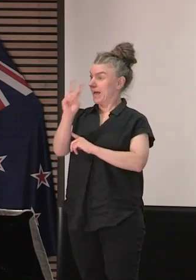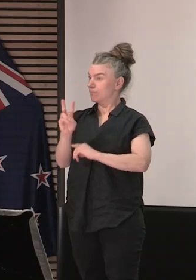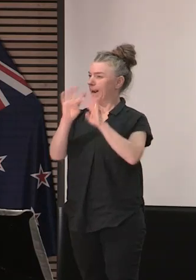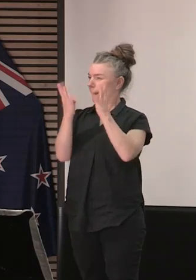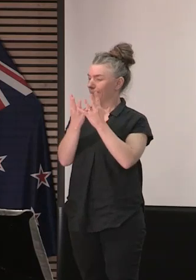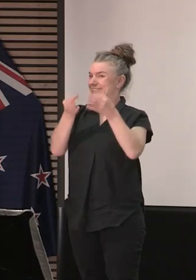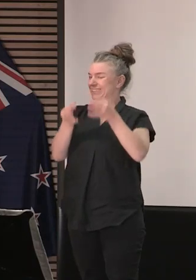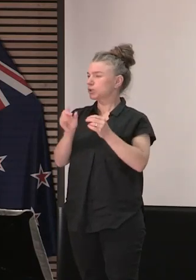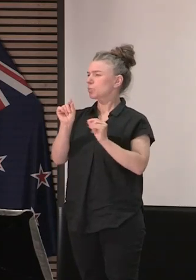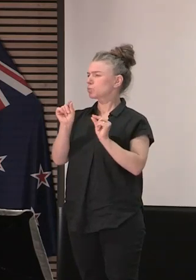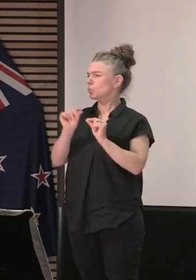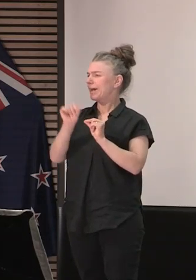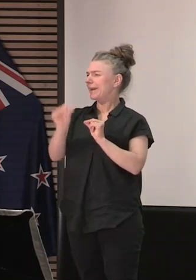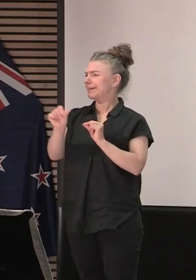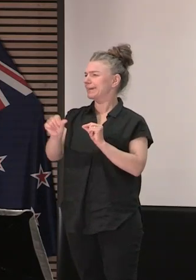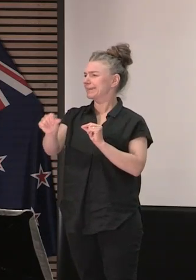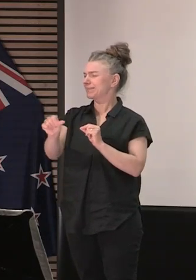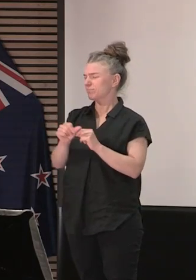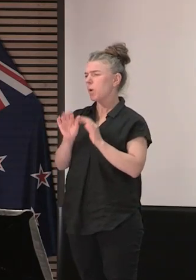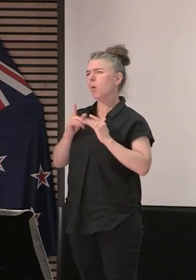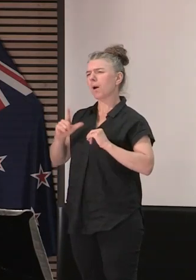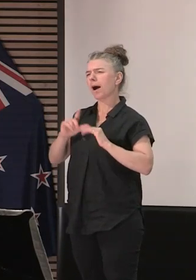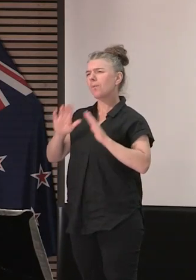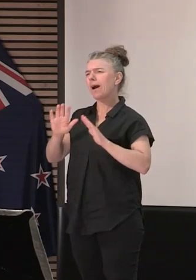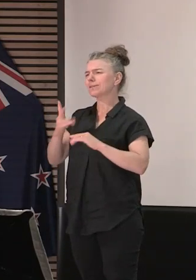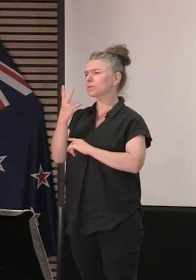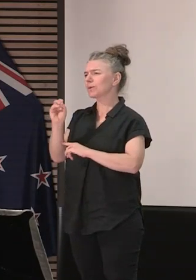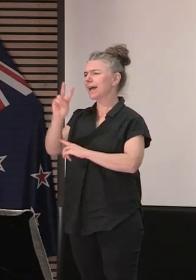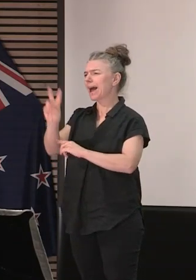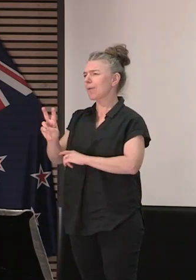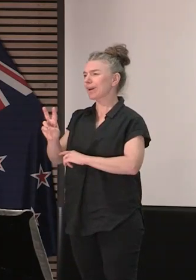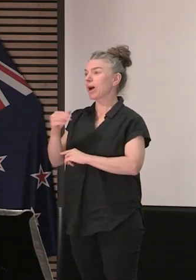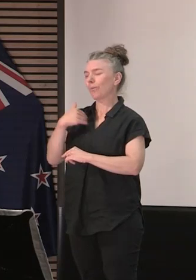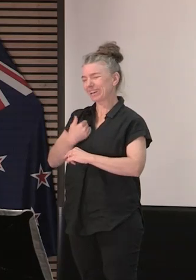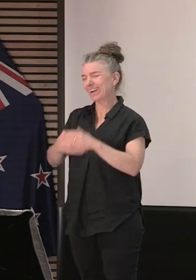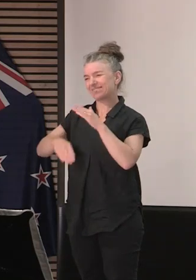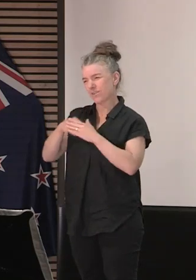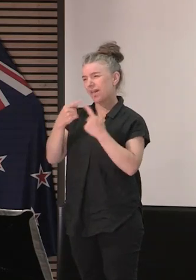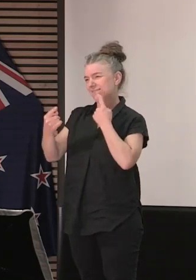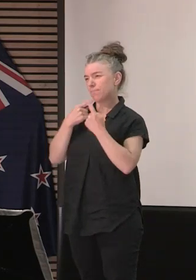That's because we needto use the most up to datedata that we to make thatdecision.